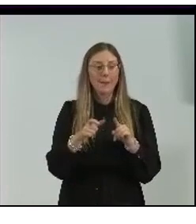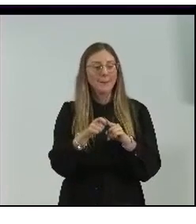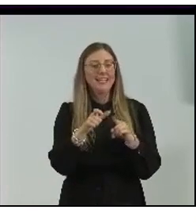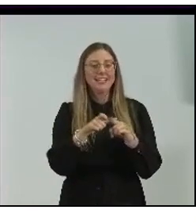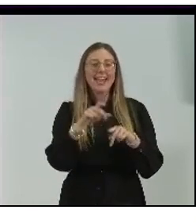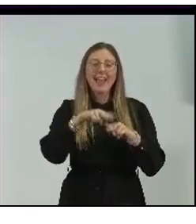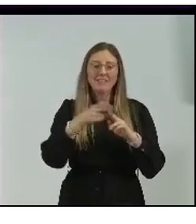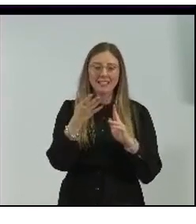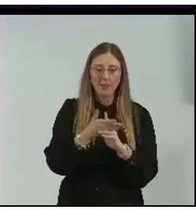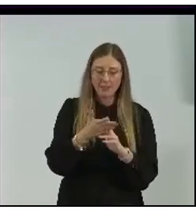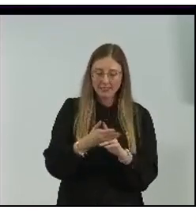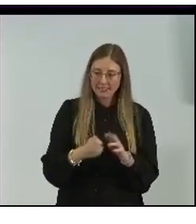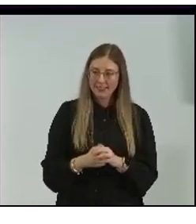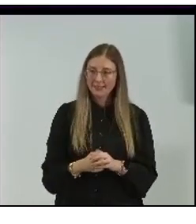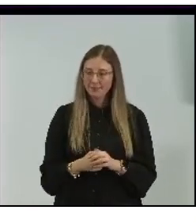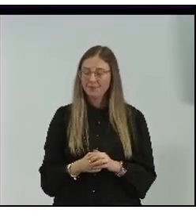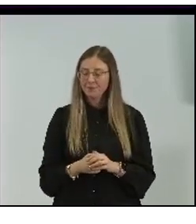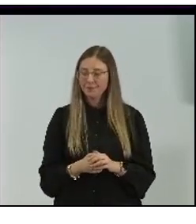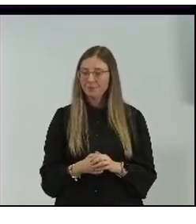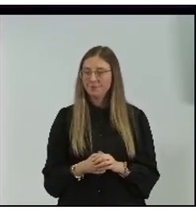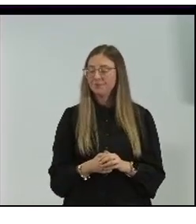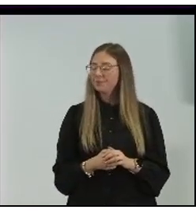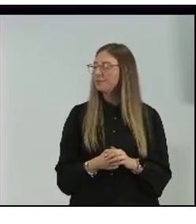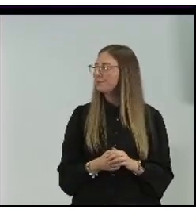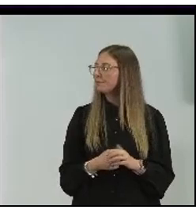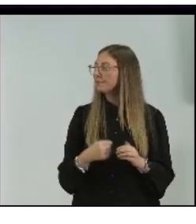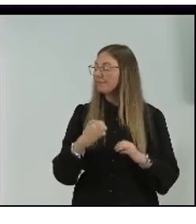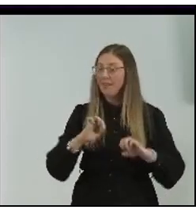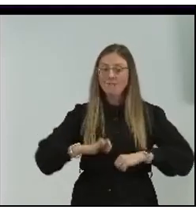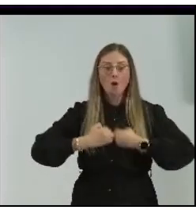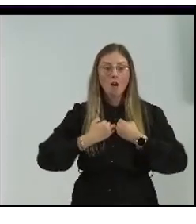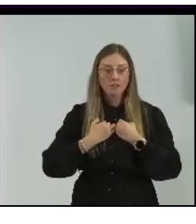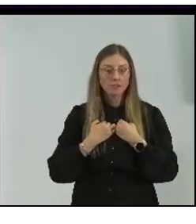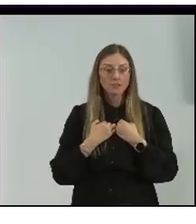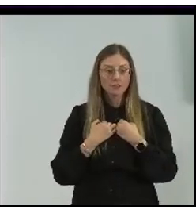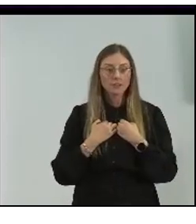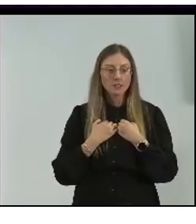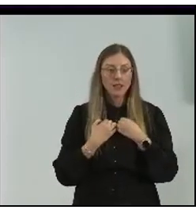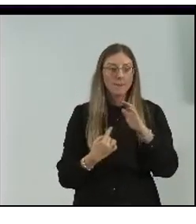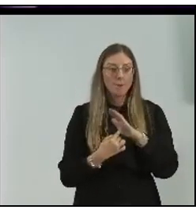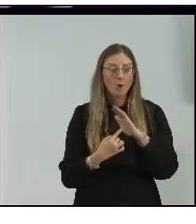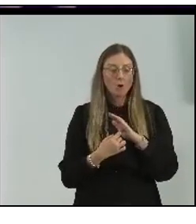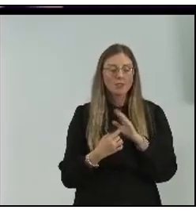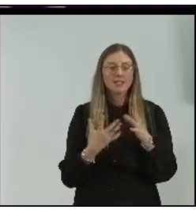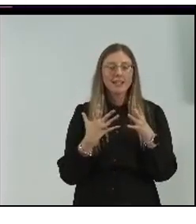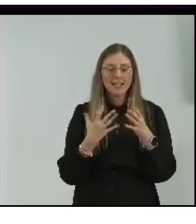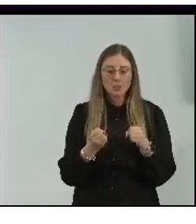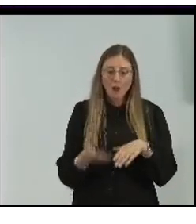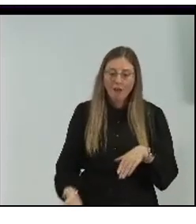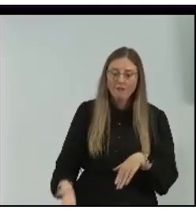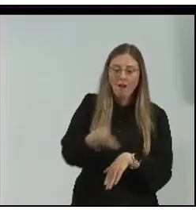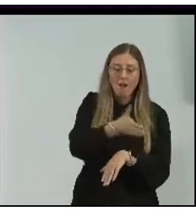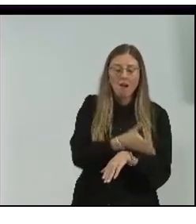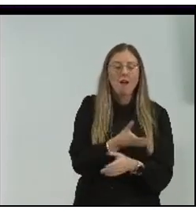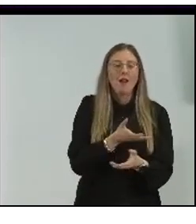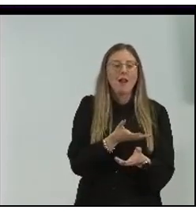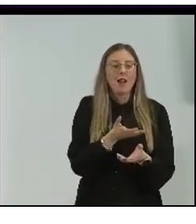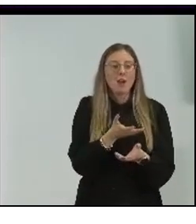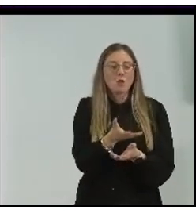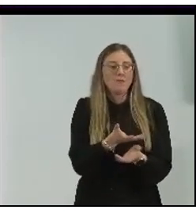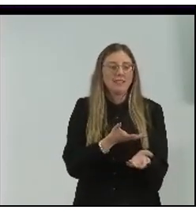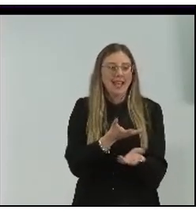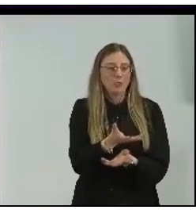And the key for us is to have that conversation early on with the teams that are creating the PDFs